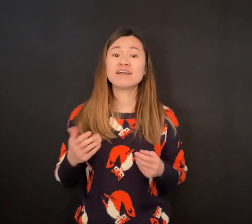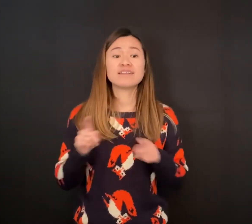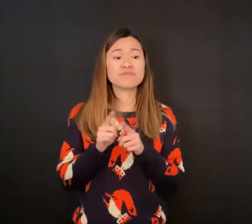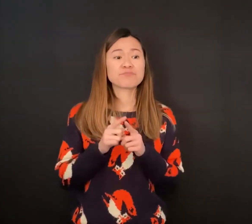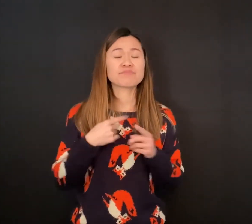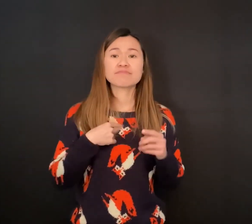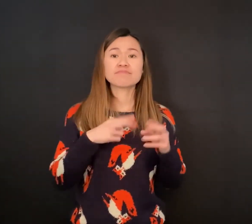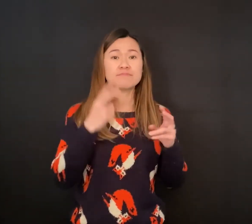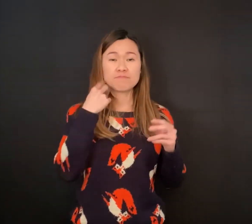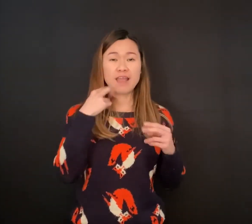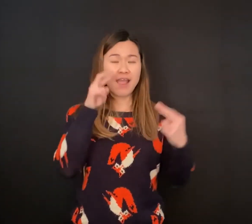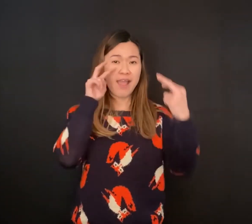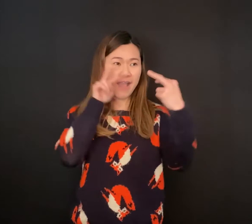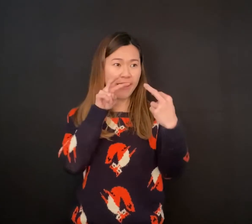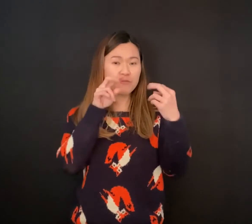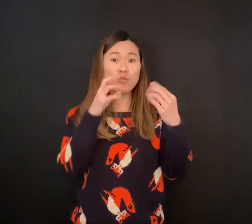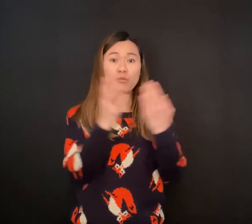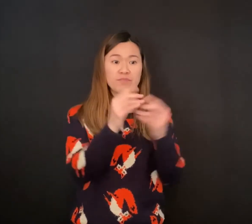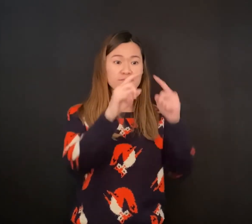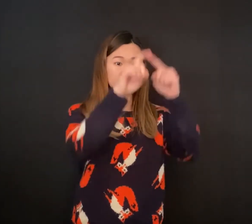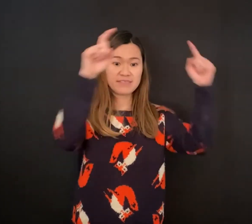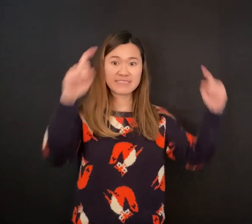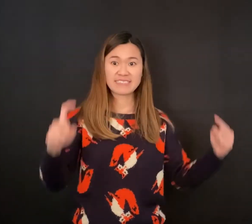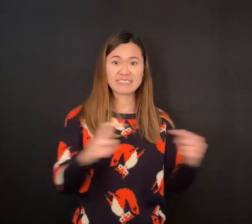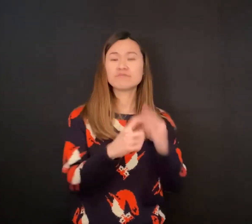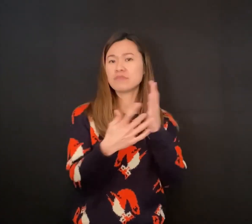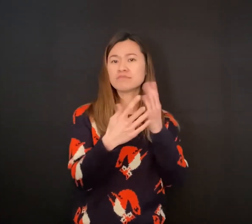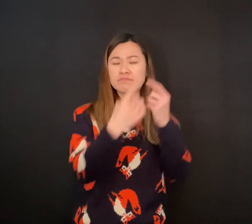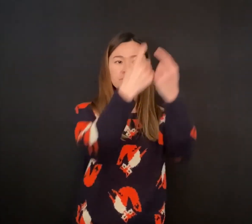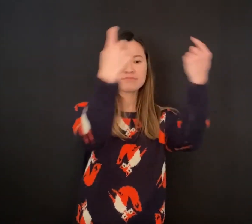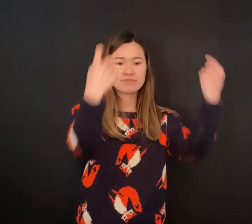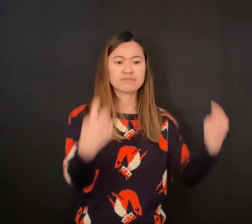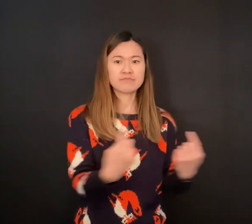I need to look at a special technology board with words on it.